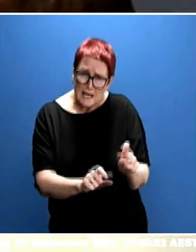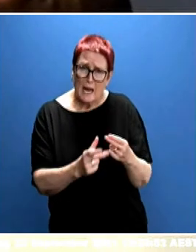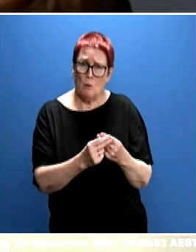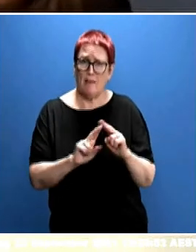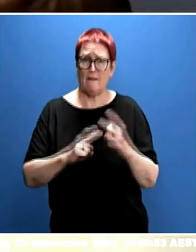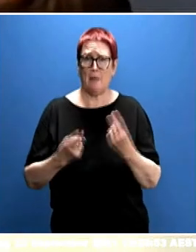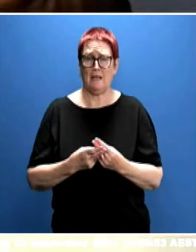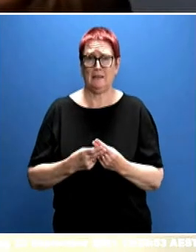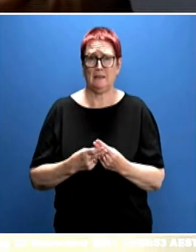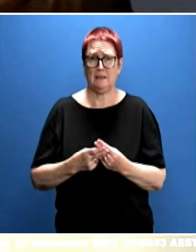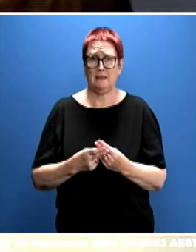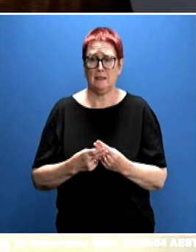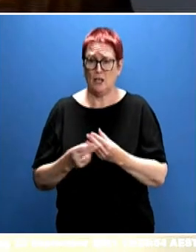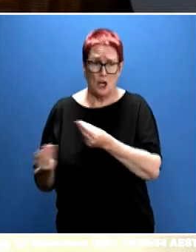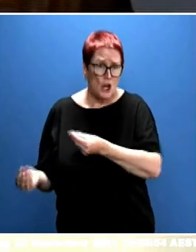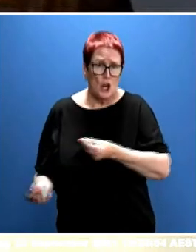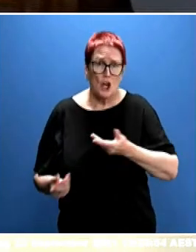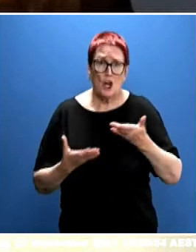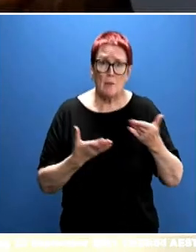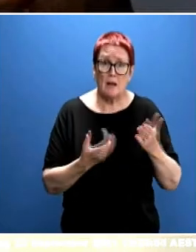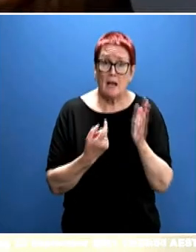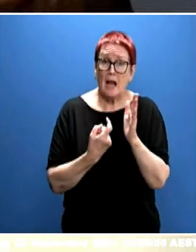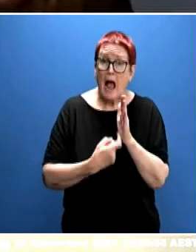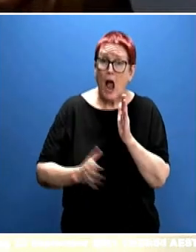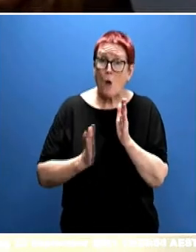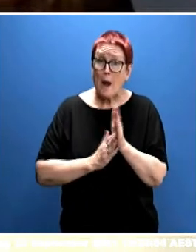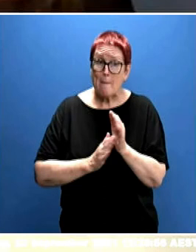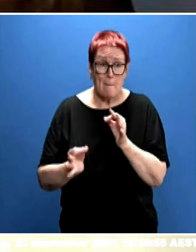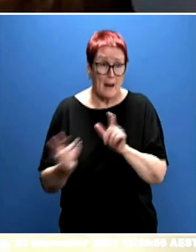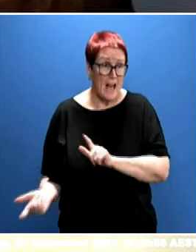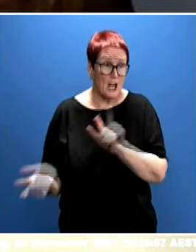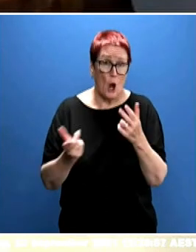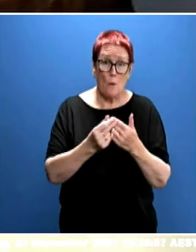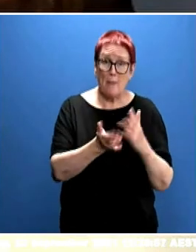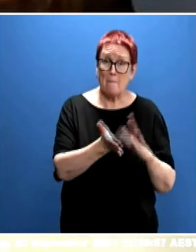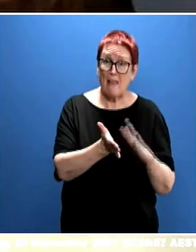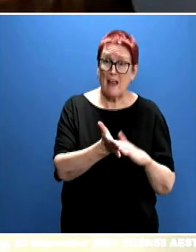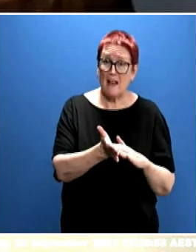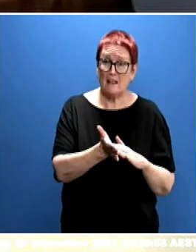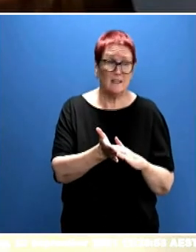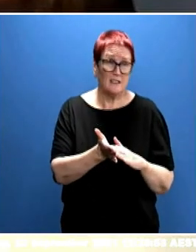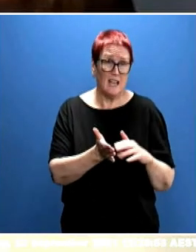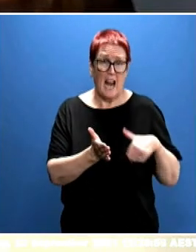We see them going back to their families. Child RM was going back to her mum and living on the streets so that she could be with her mum.